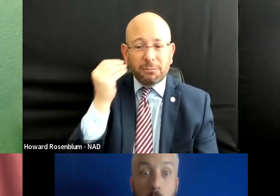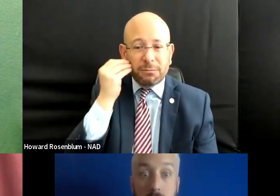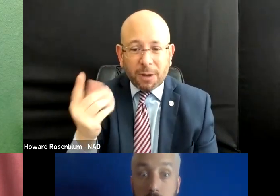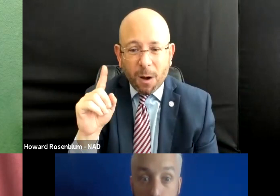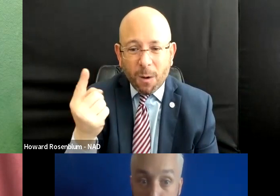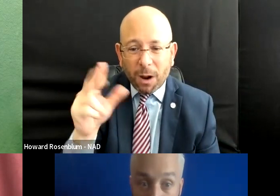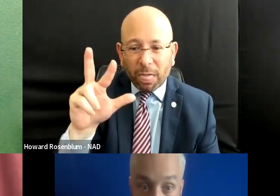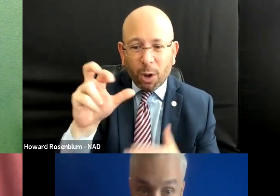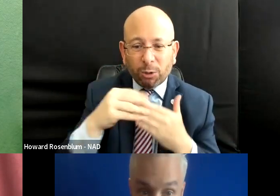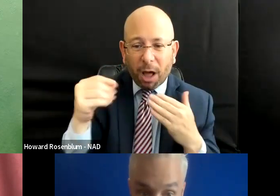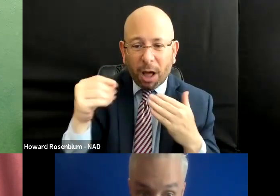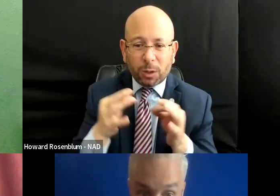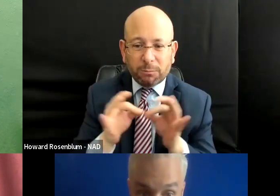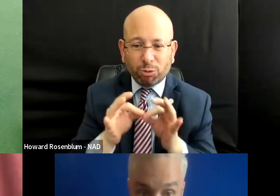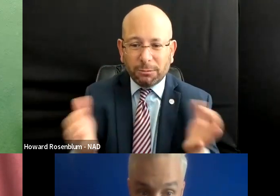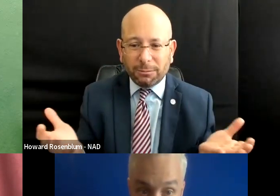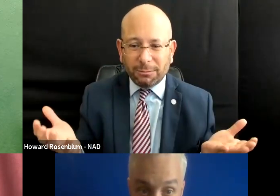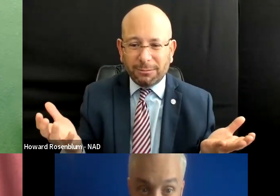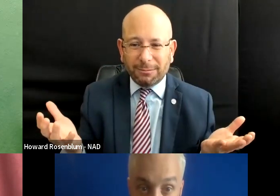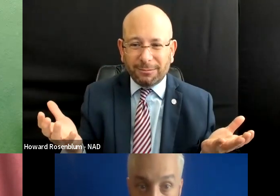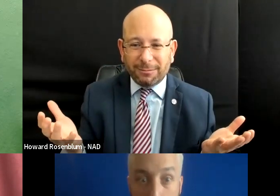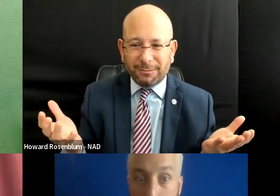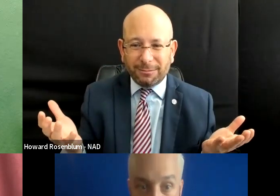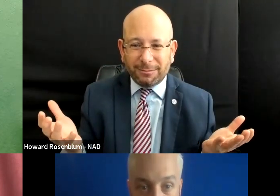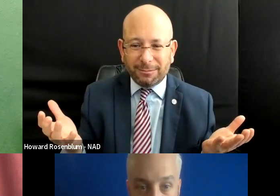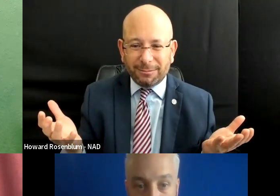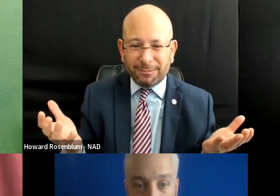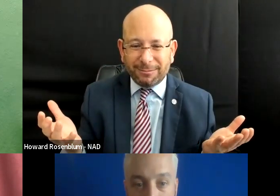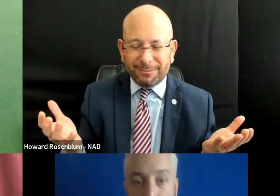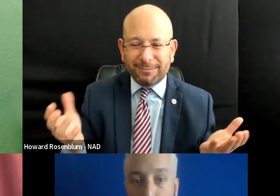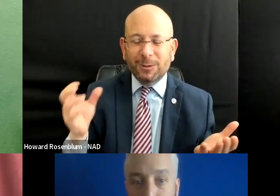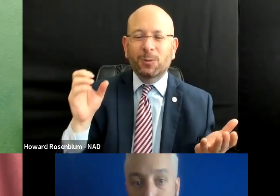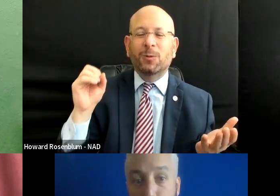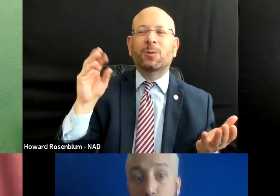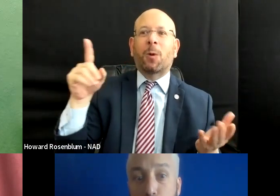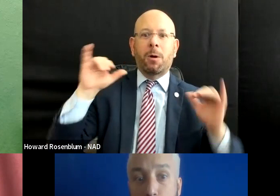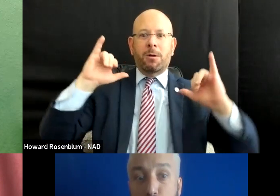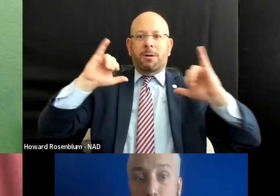commercials and you're making these commercials, which is costing you over $3 million just to get